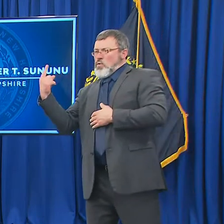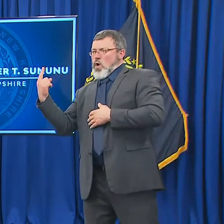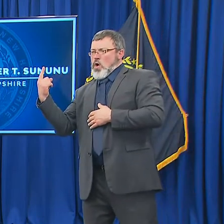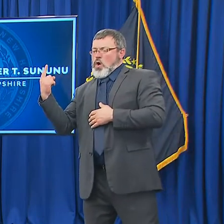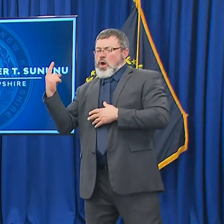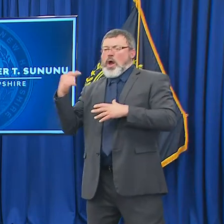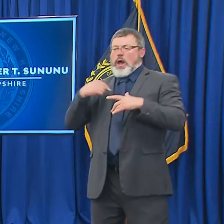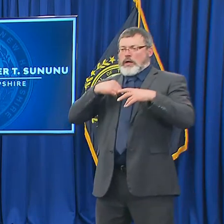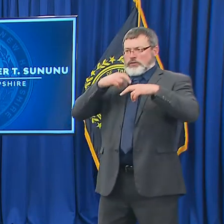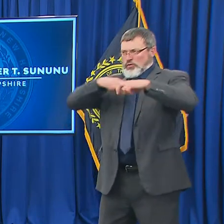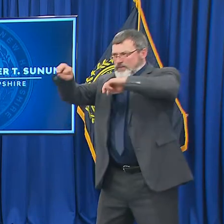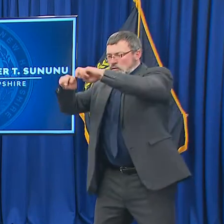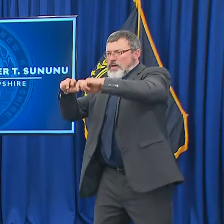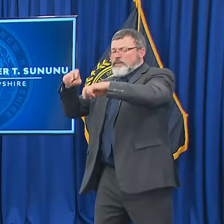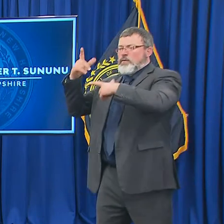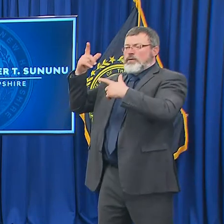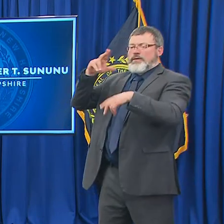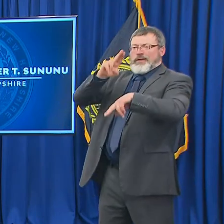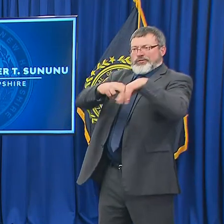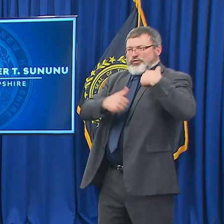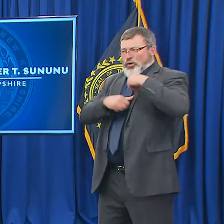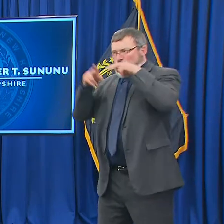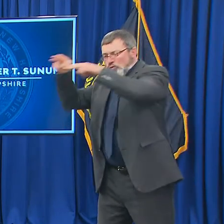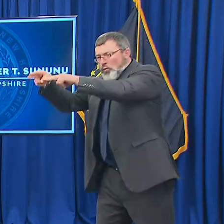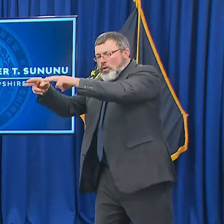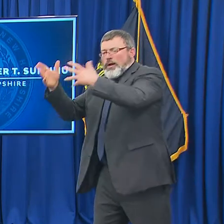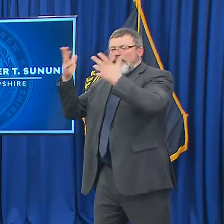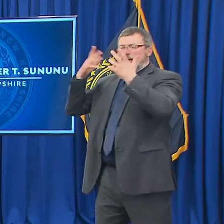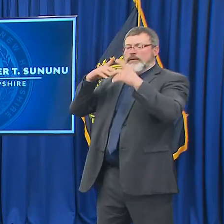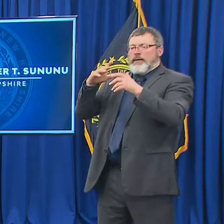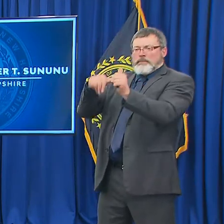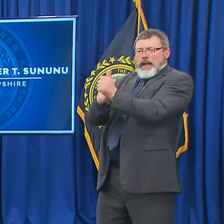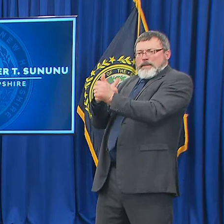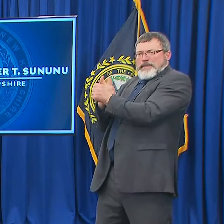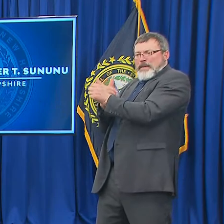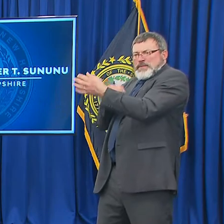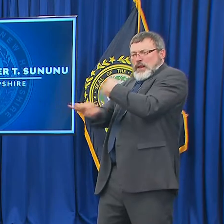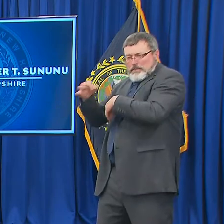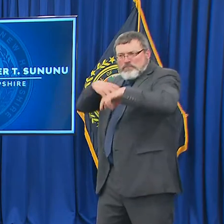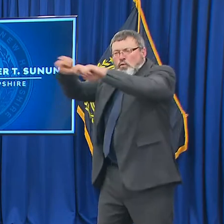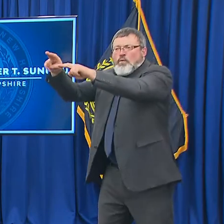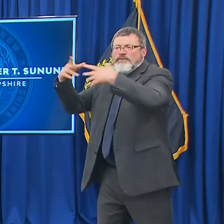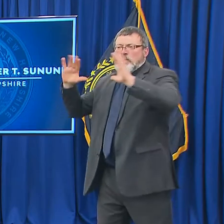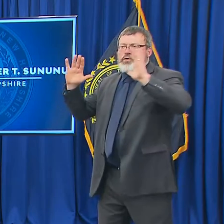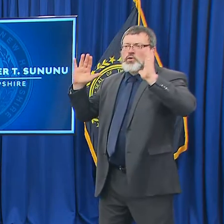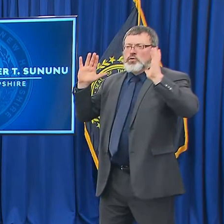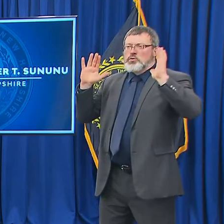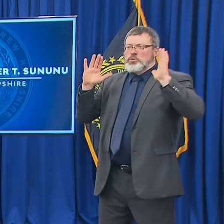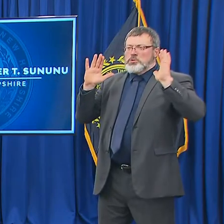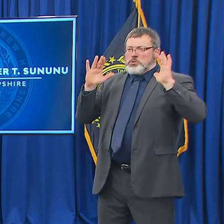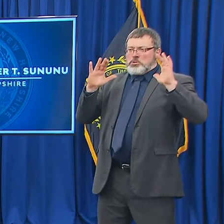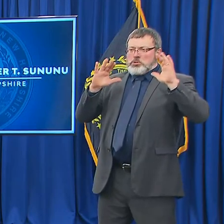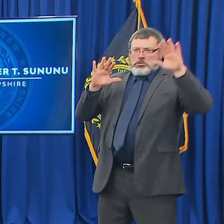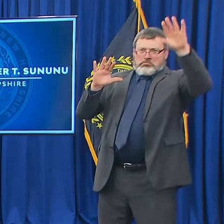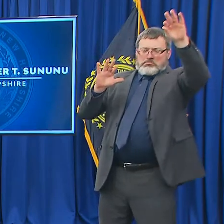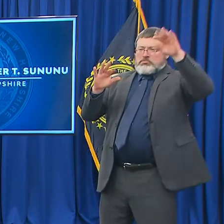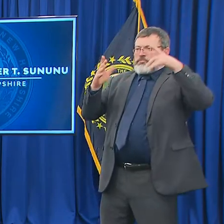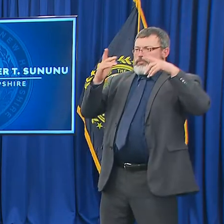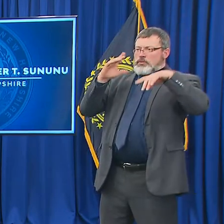Would that be something that the state could consider with active guard duty people doing medical things for us already.